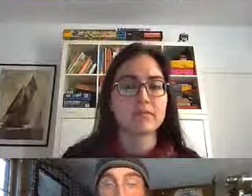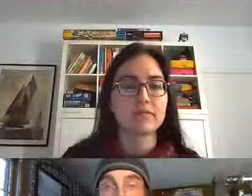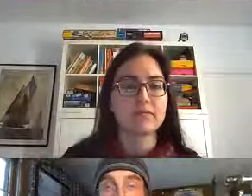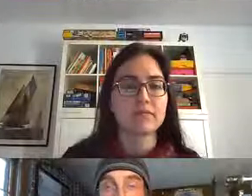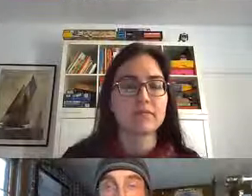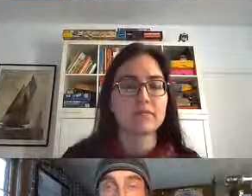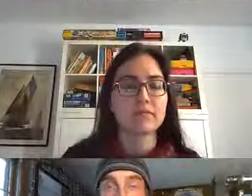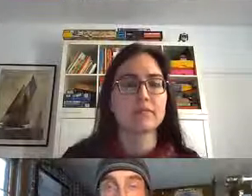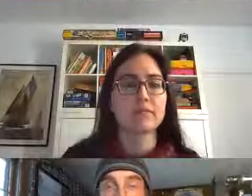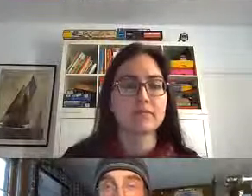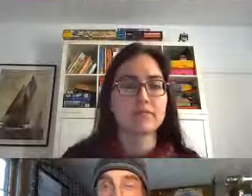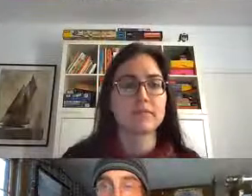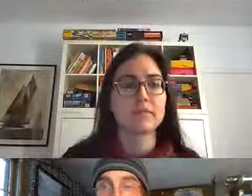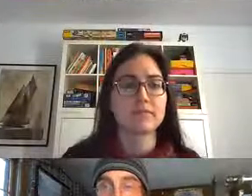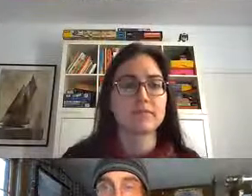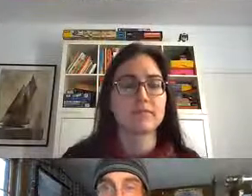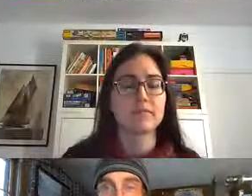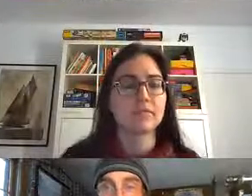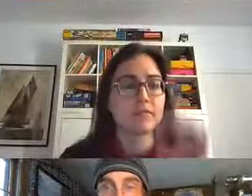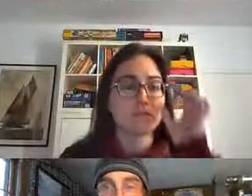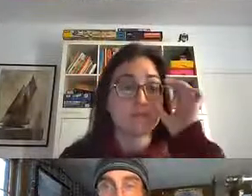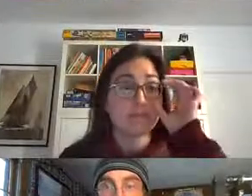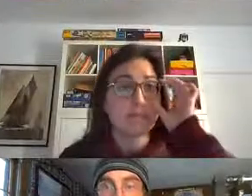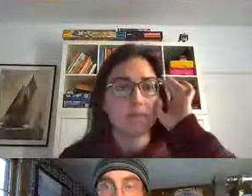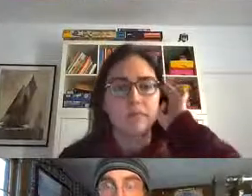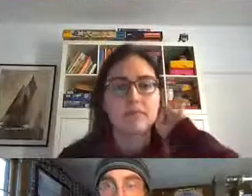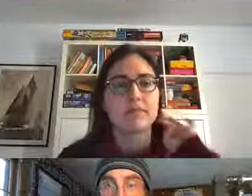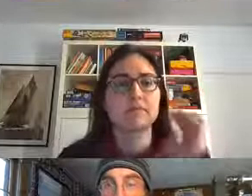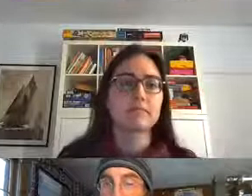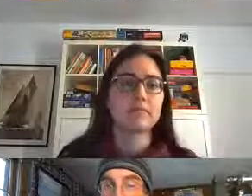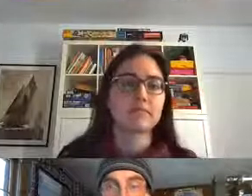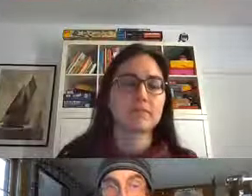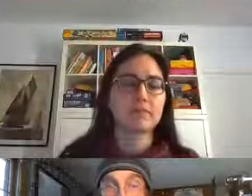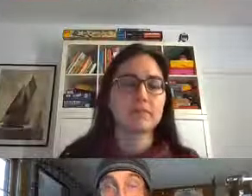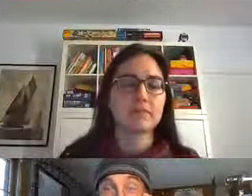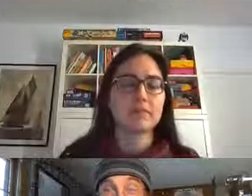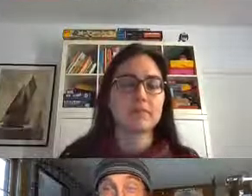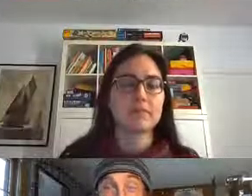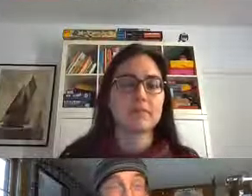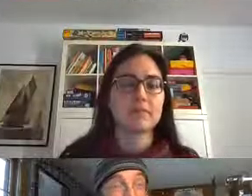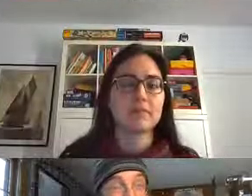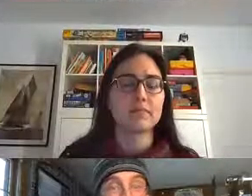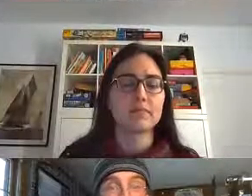Hospital in Washington D.C. Um, and they're all archived in the New Hampshire Historical Society in Concord.